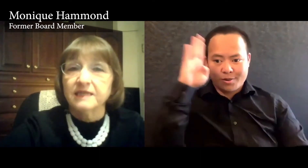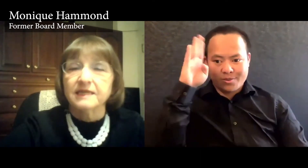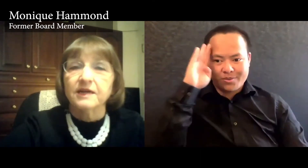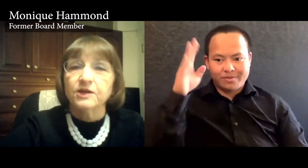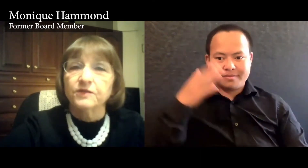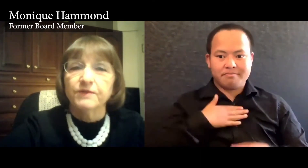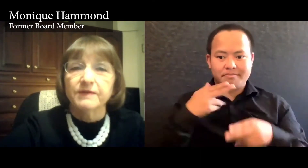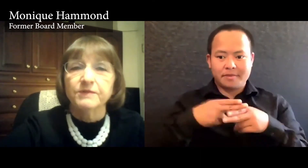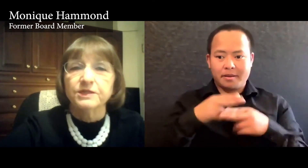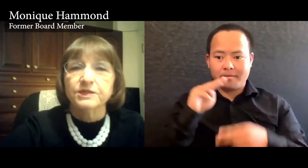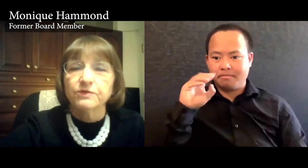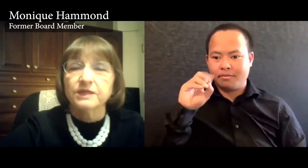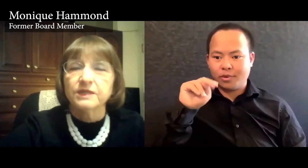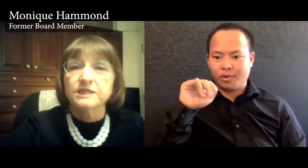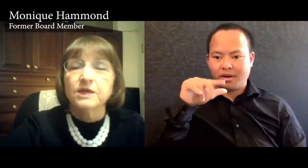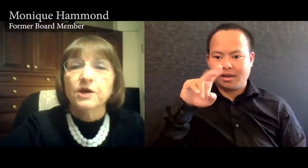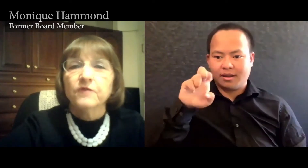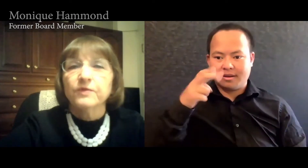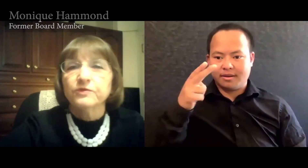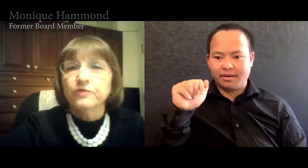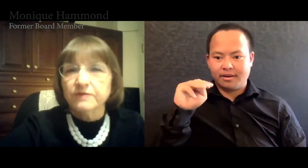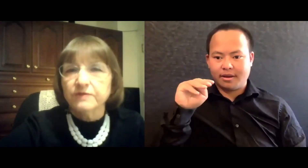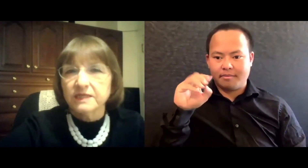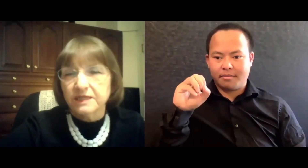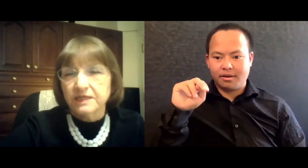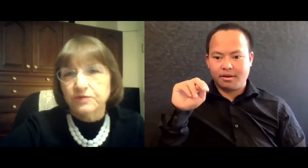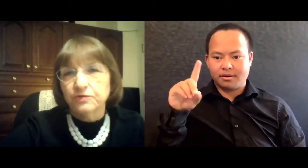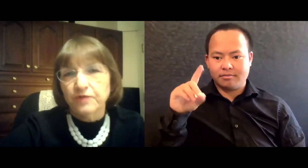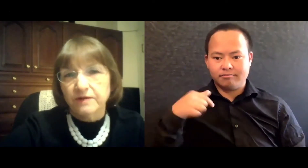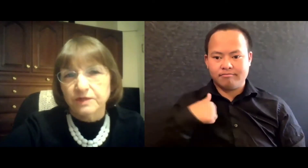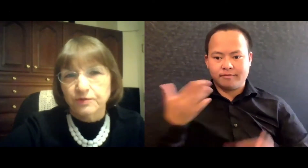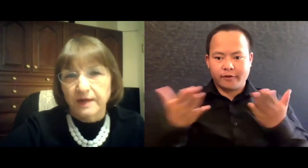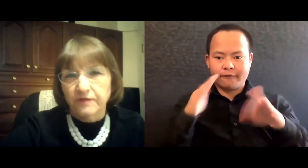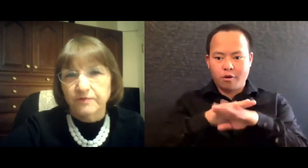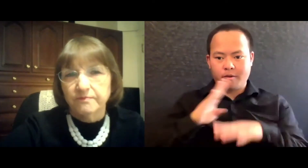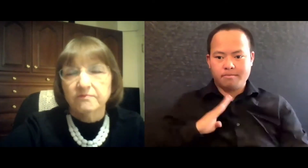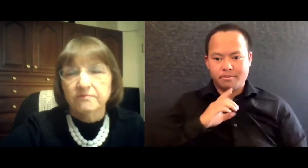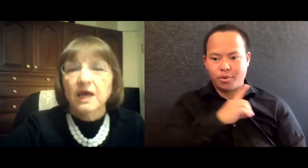and Hard of Hearing Minnesotans from 2006 to 2012,